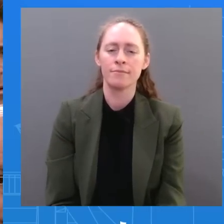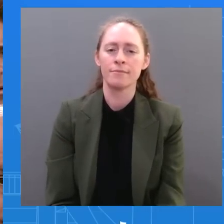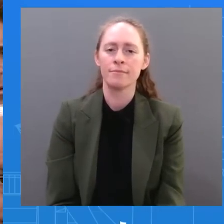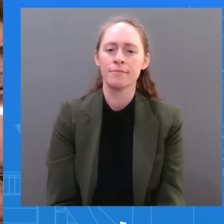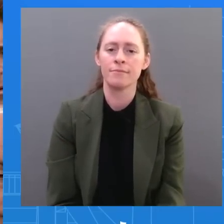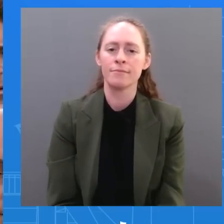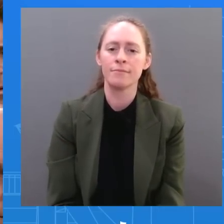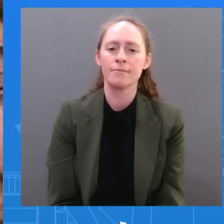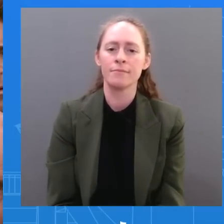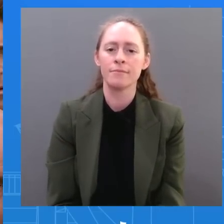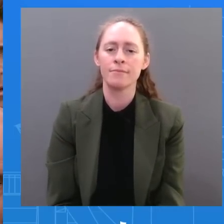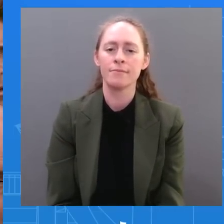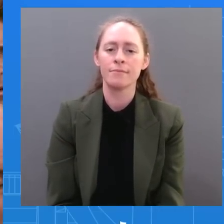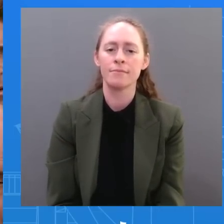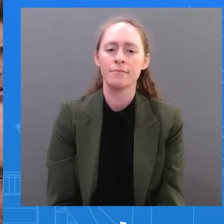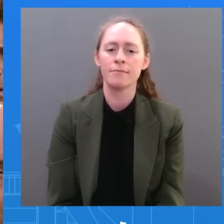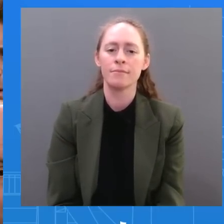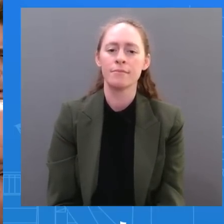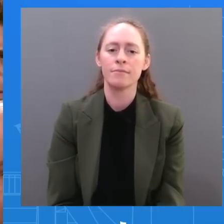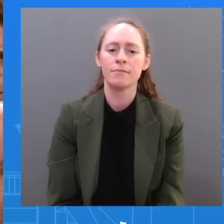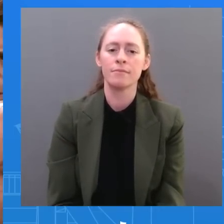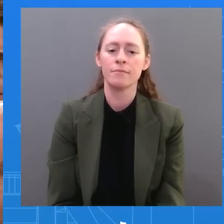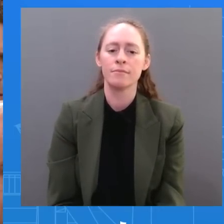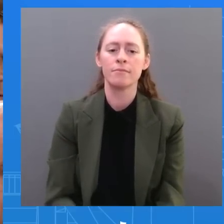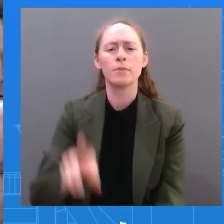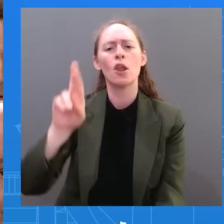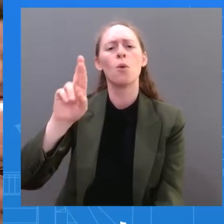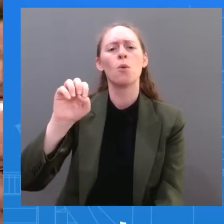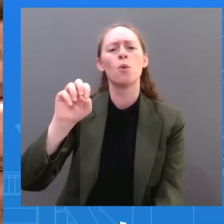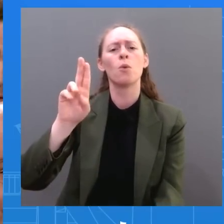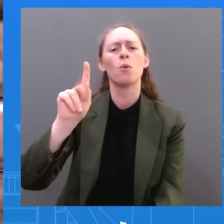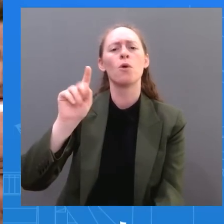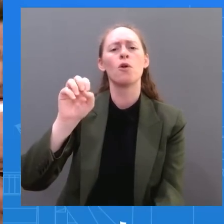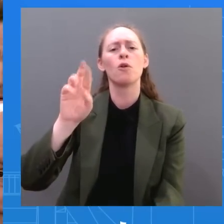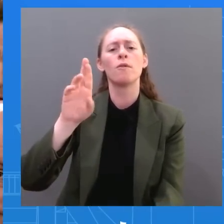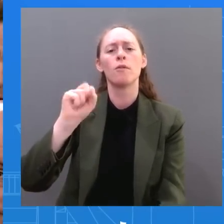that says that more than 5 million barrels of oil that were released from the emergency oil reserves